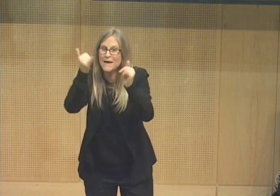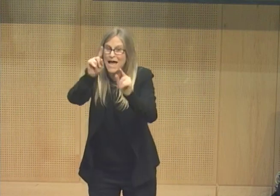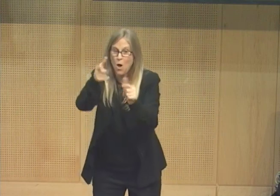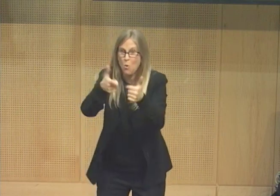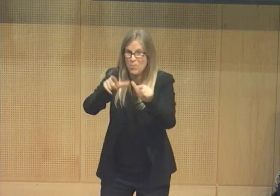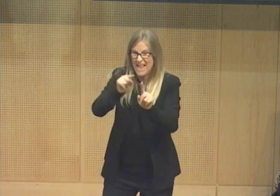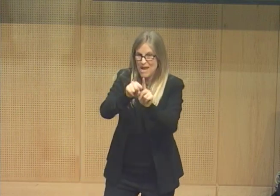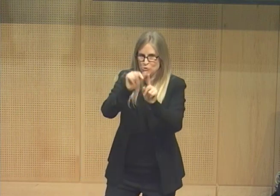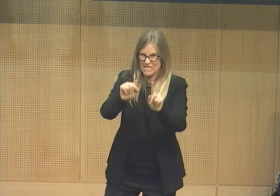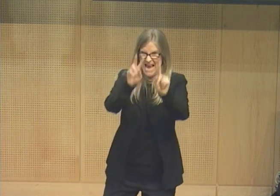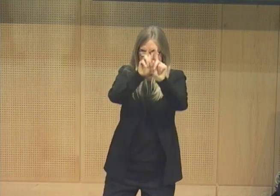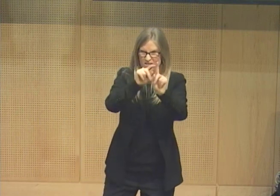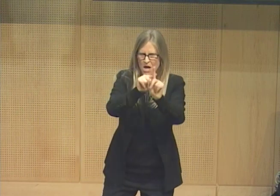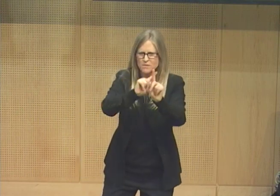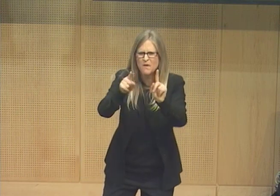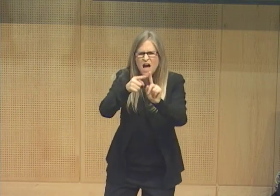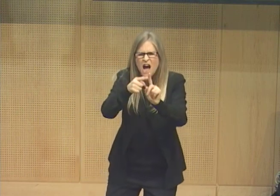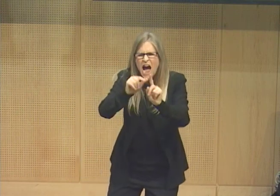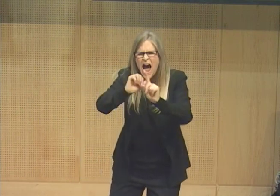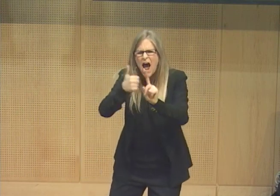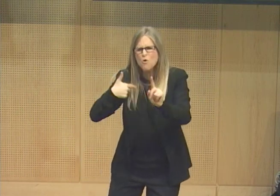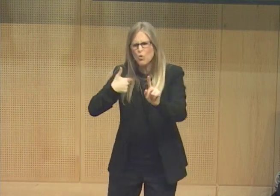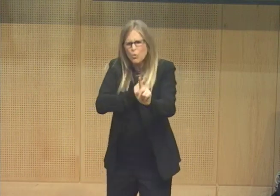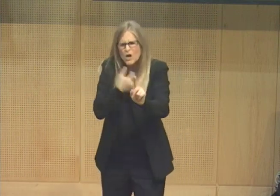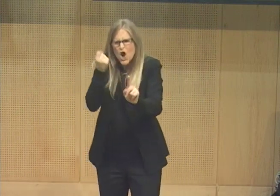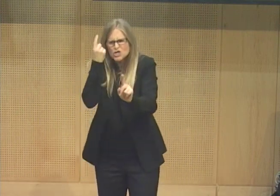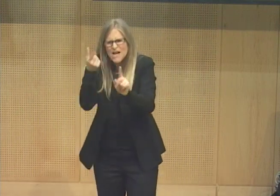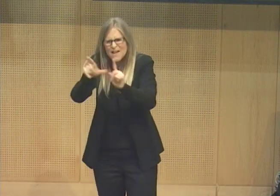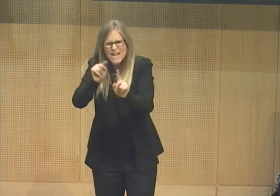Analyzing the language can help us understand